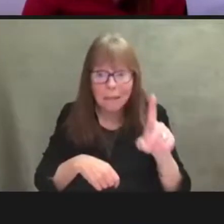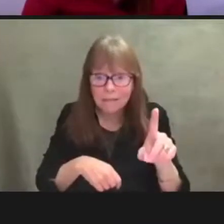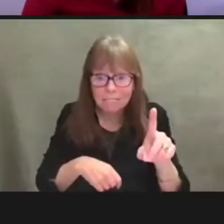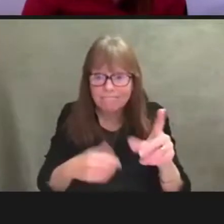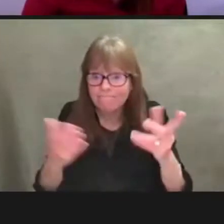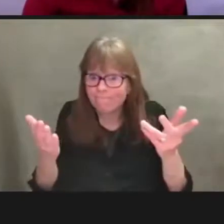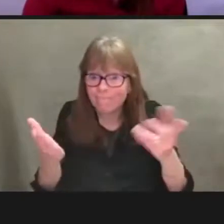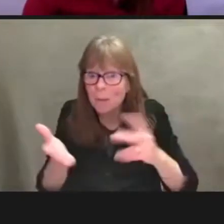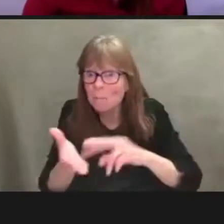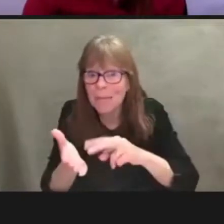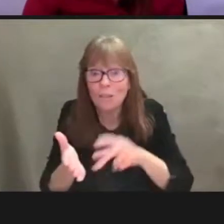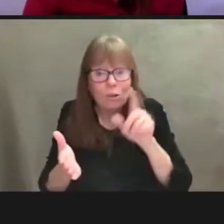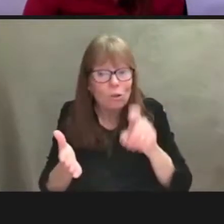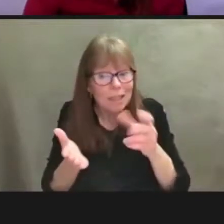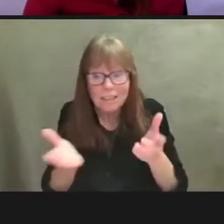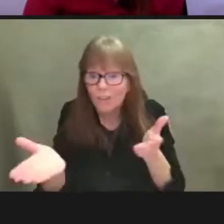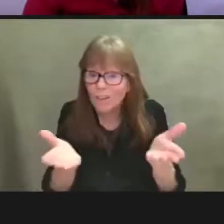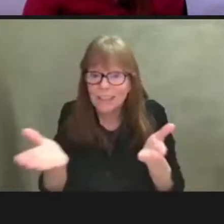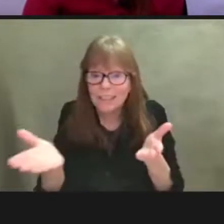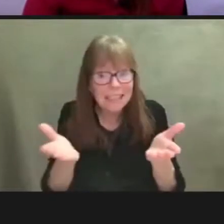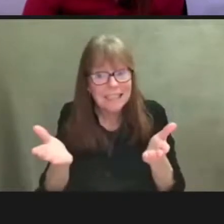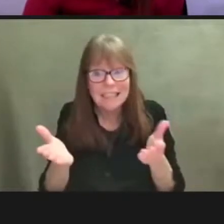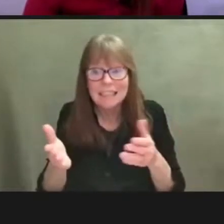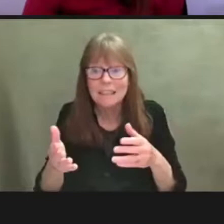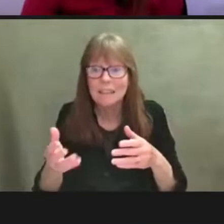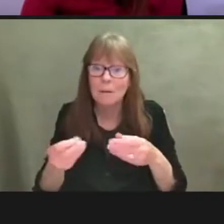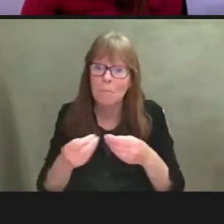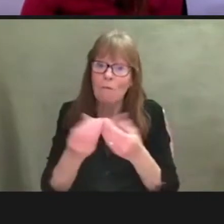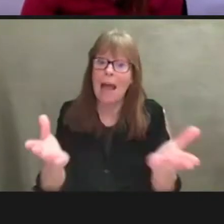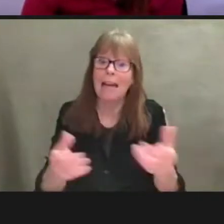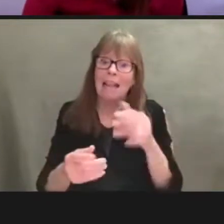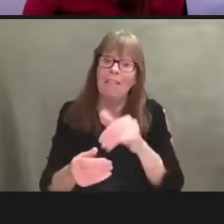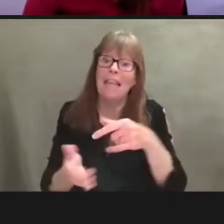going to need the services that are provided through that entitlement.